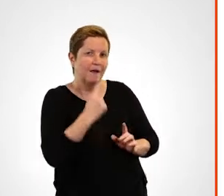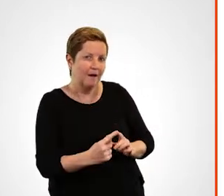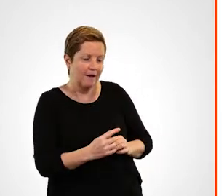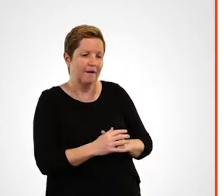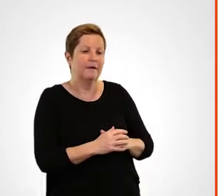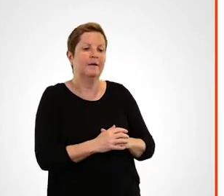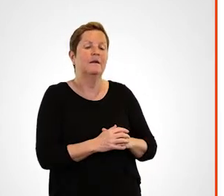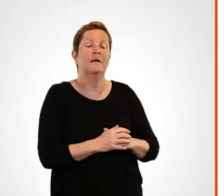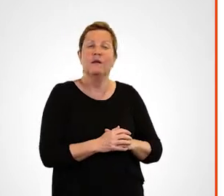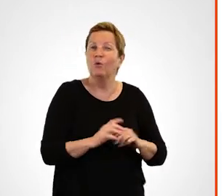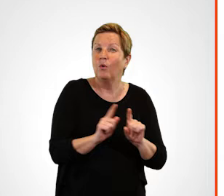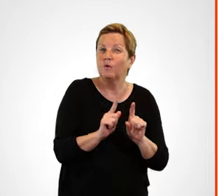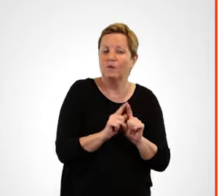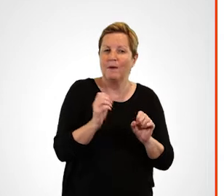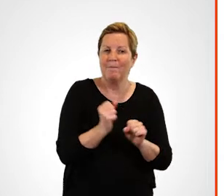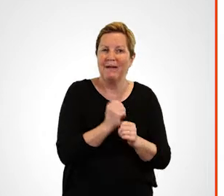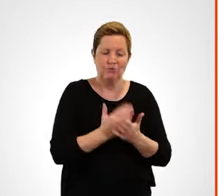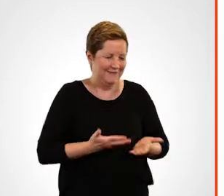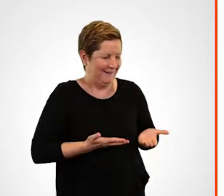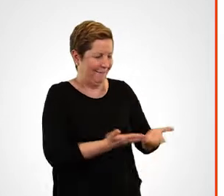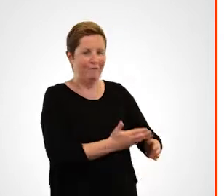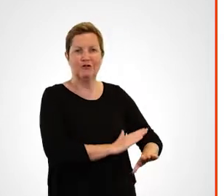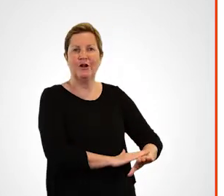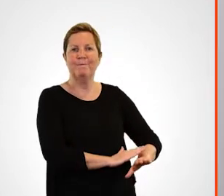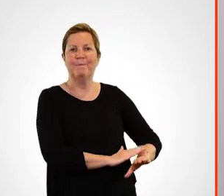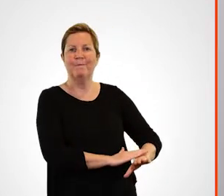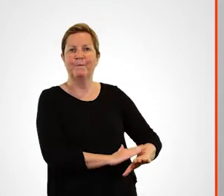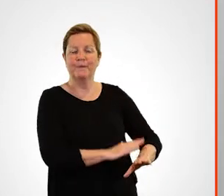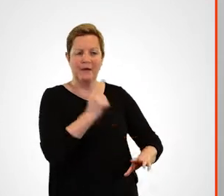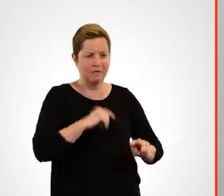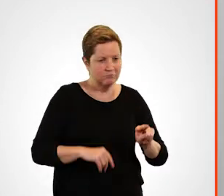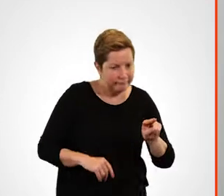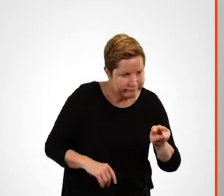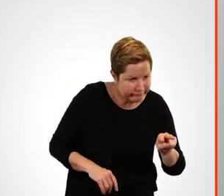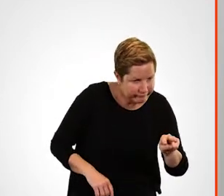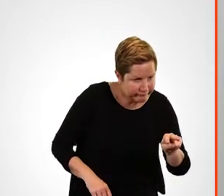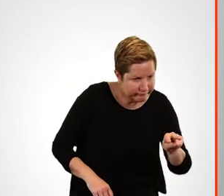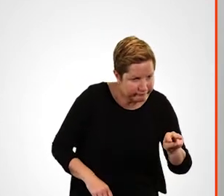and you have to make sure you give them time for this. So just as way back in an earlier lecture